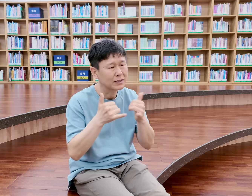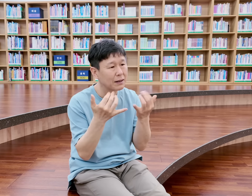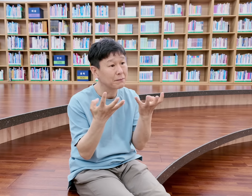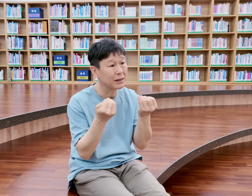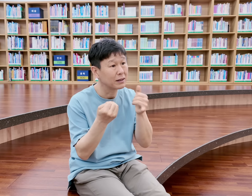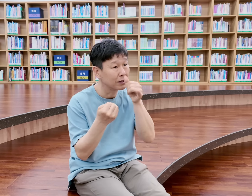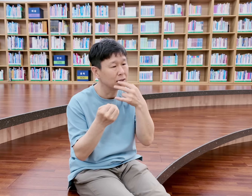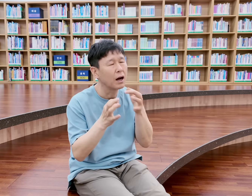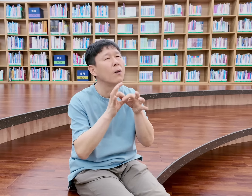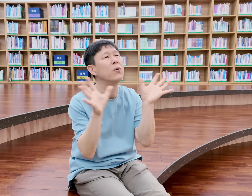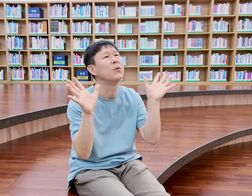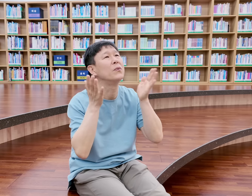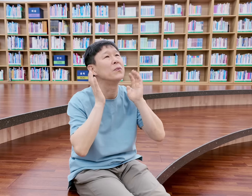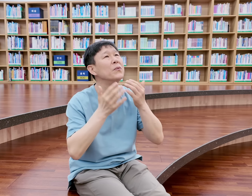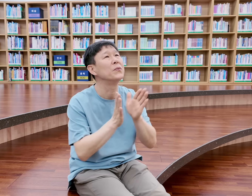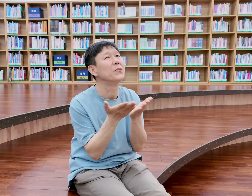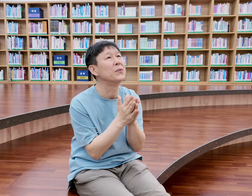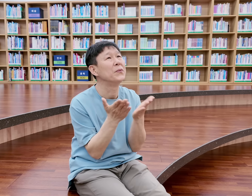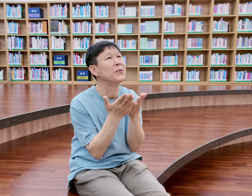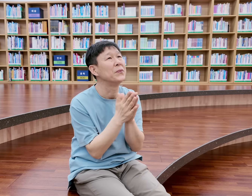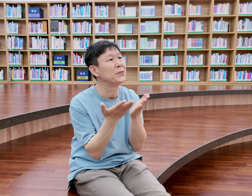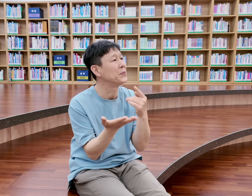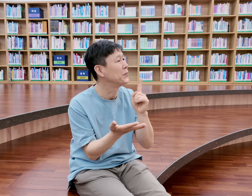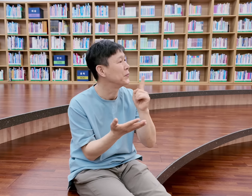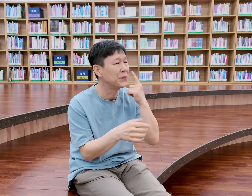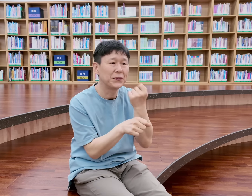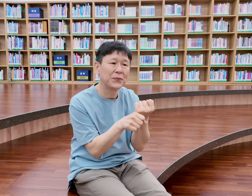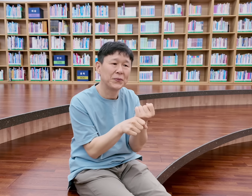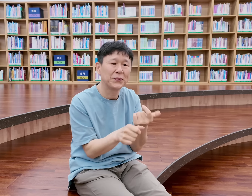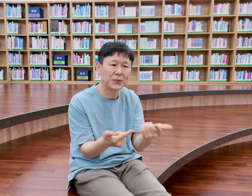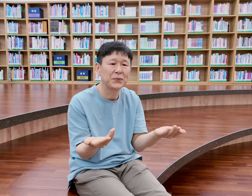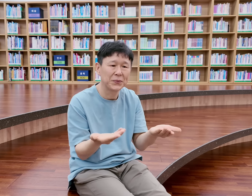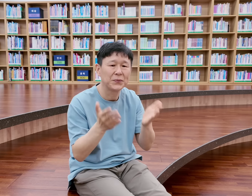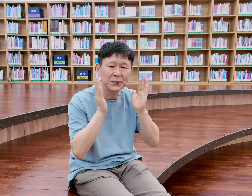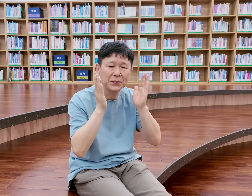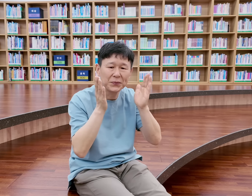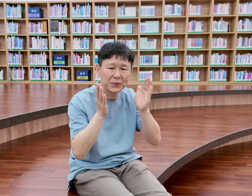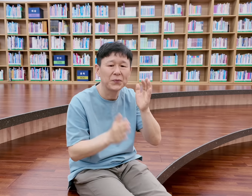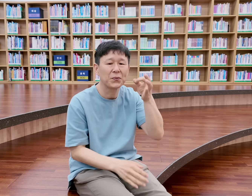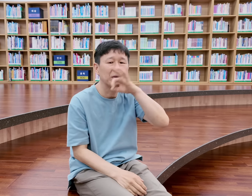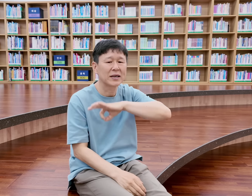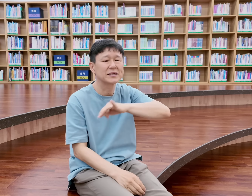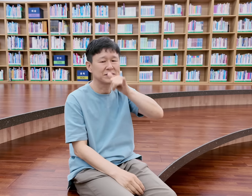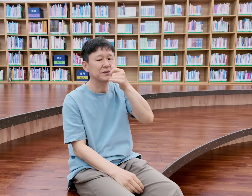I think I've been able to continue doing this for the past five years